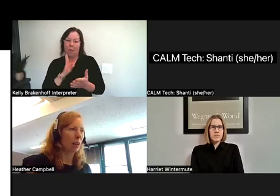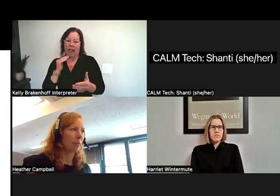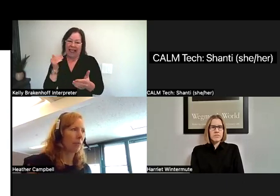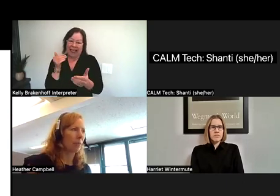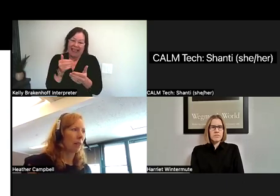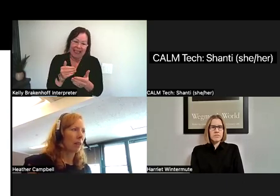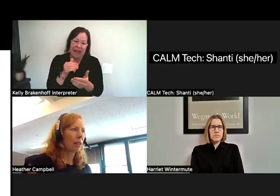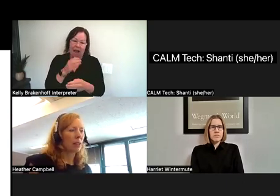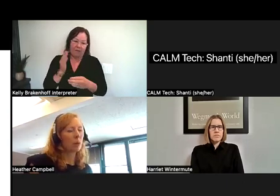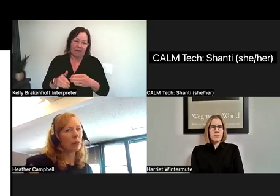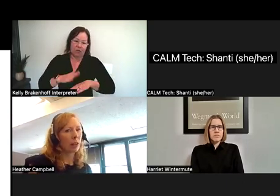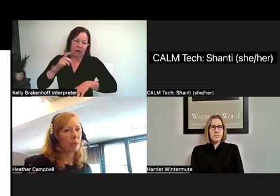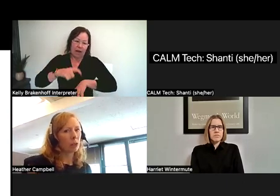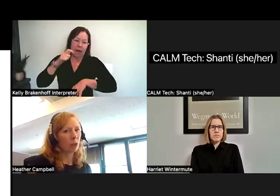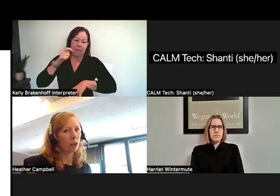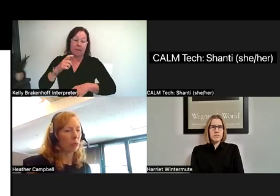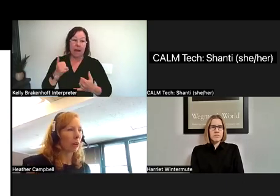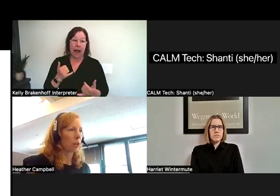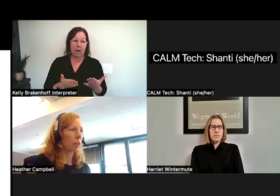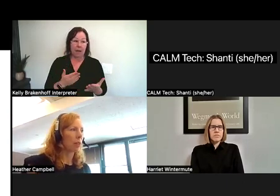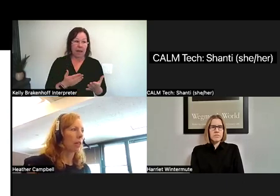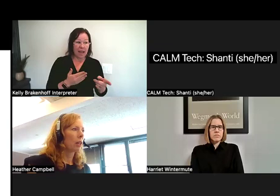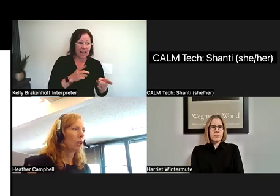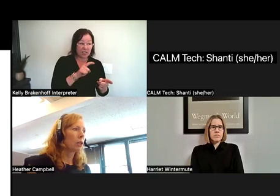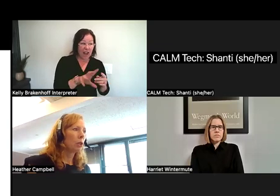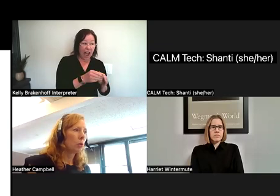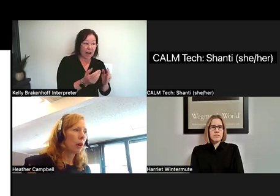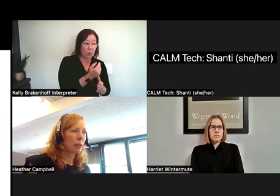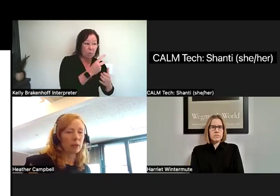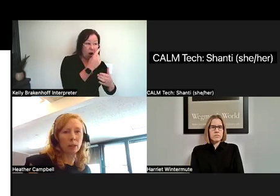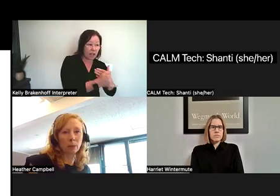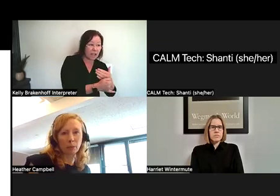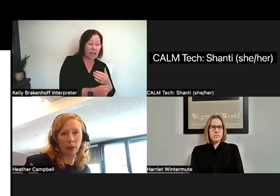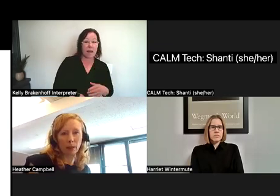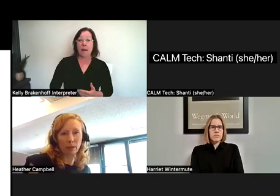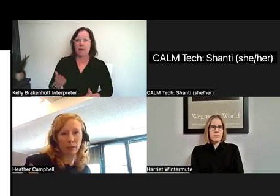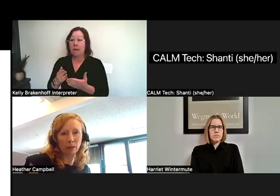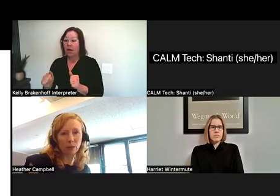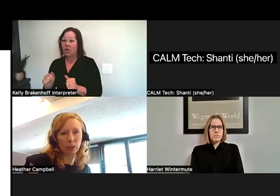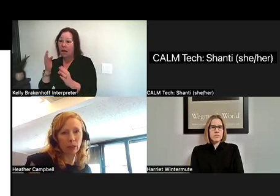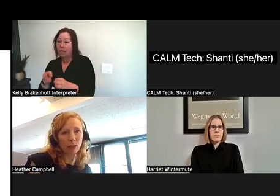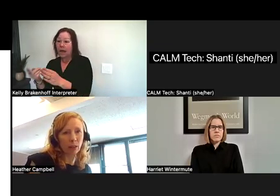time? Is now a good time to start a new project. Could new activities be planned for later in the